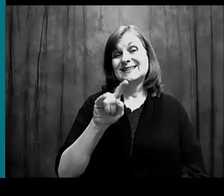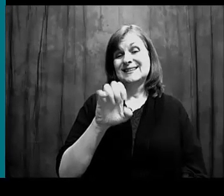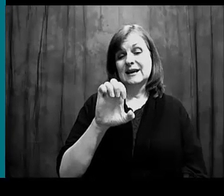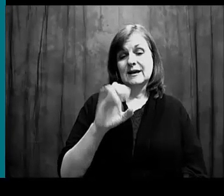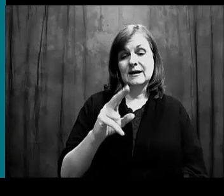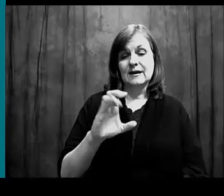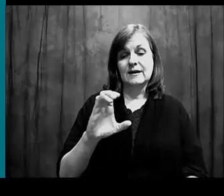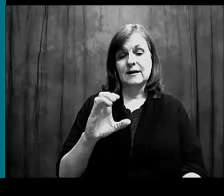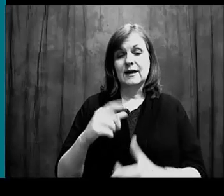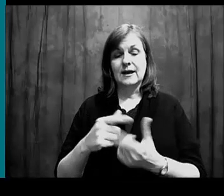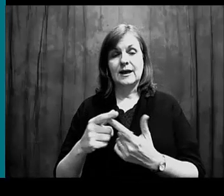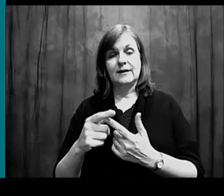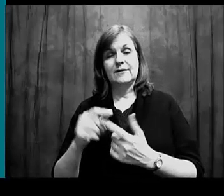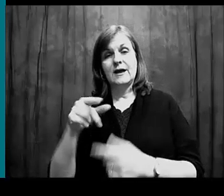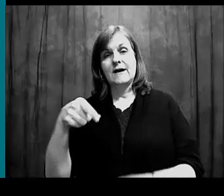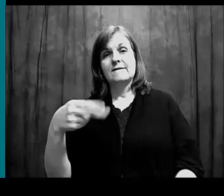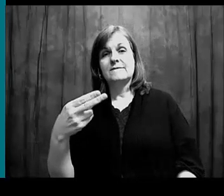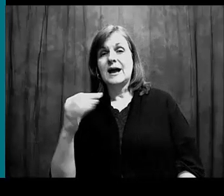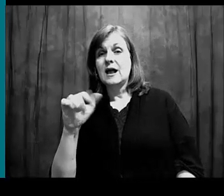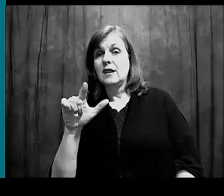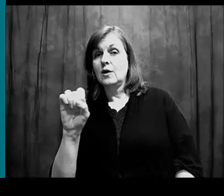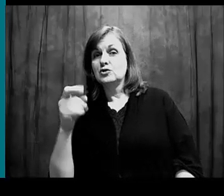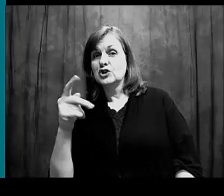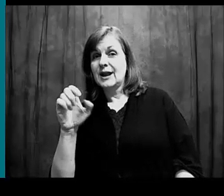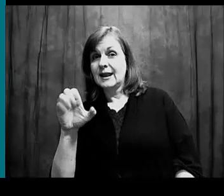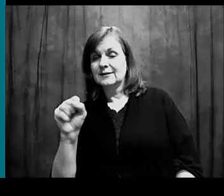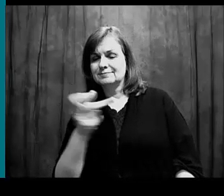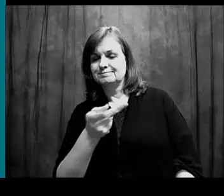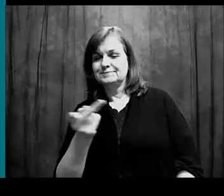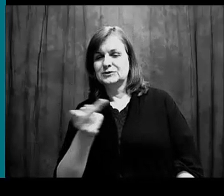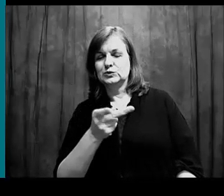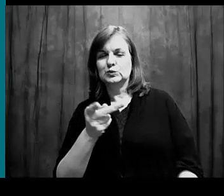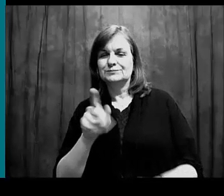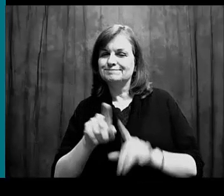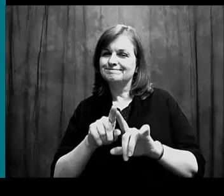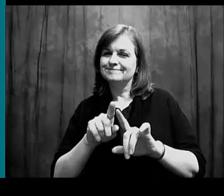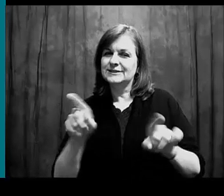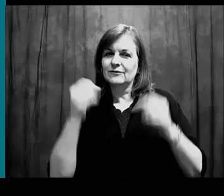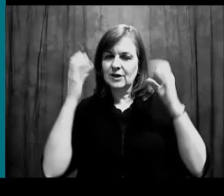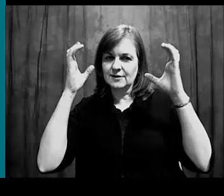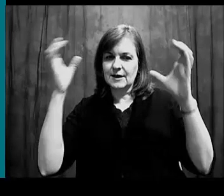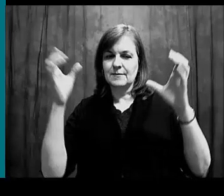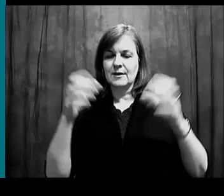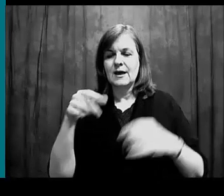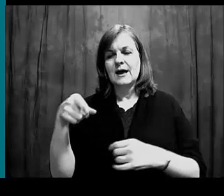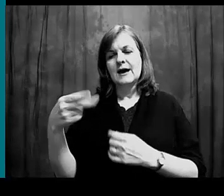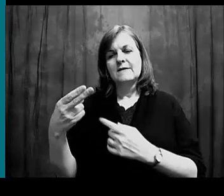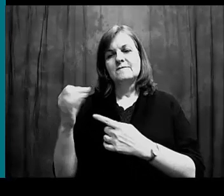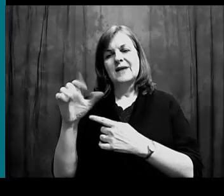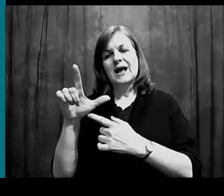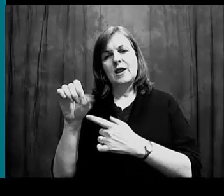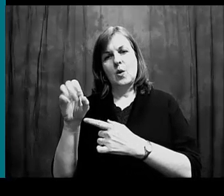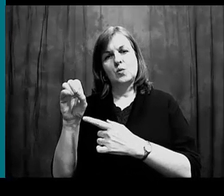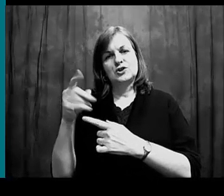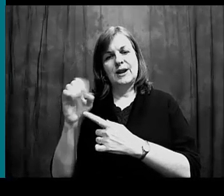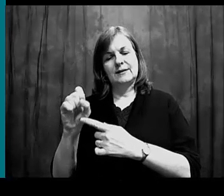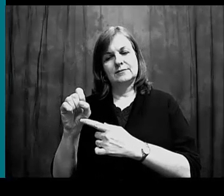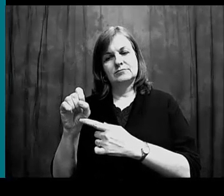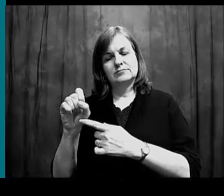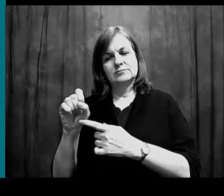are slightly different when we look at these relationships phylogenetics gives us the molecular background